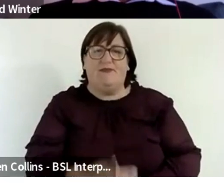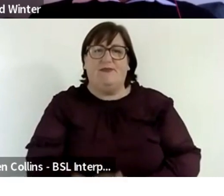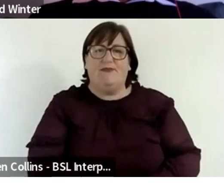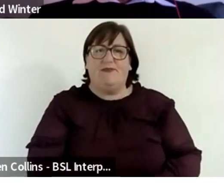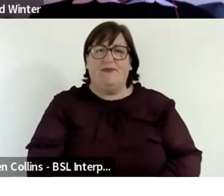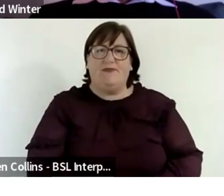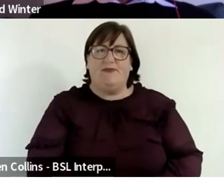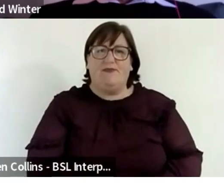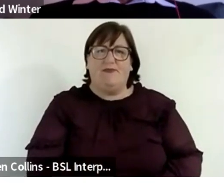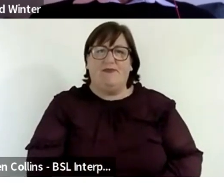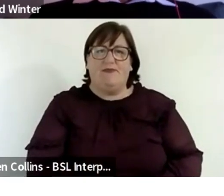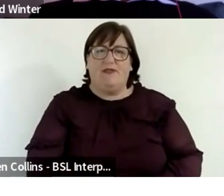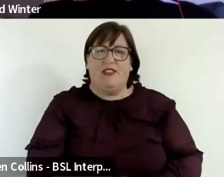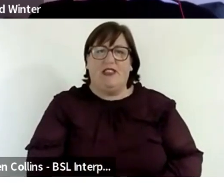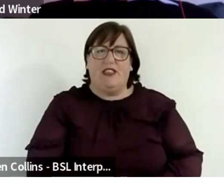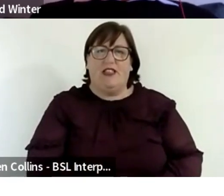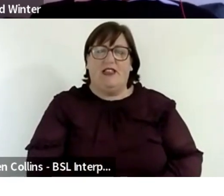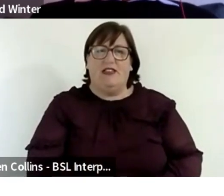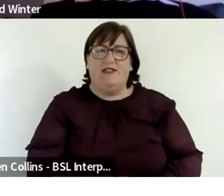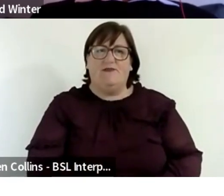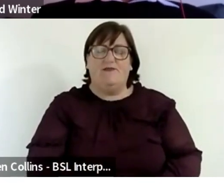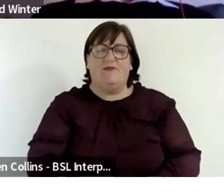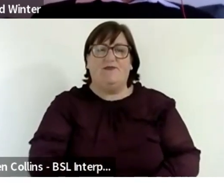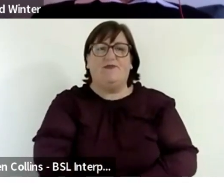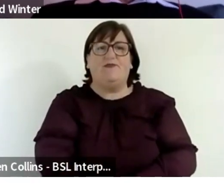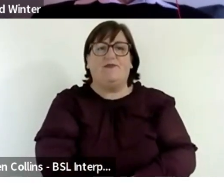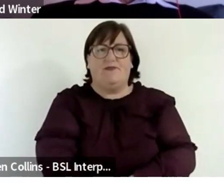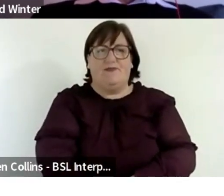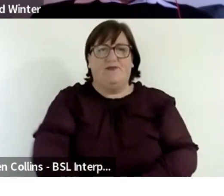Thanks Ambrose. So we set the young people a project.